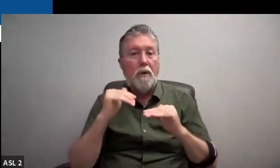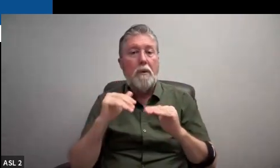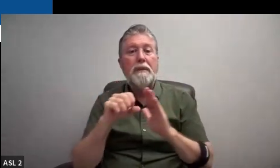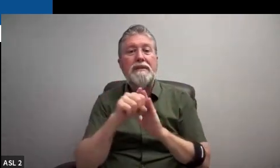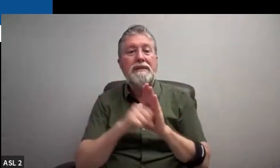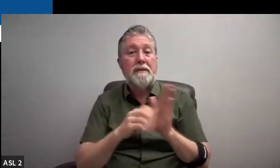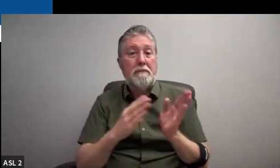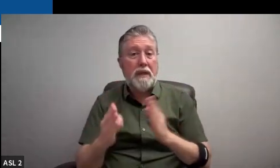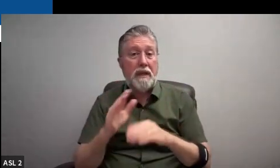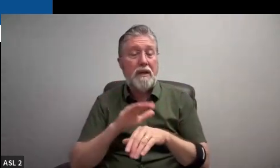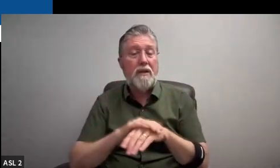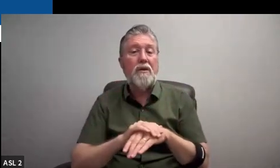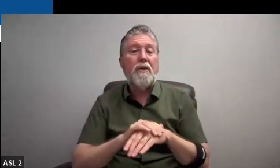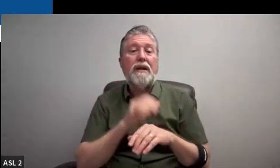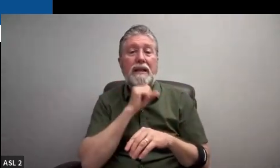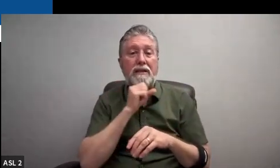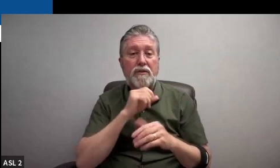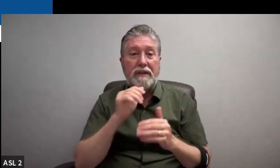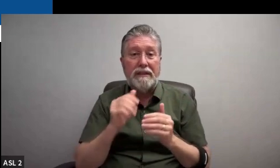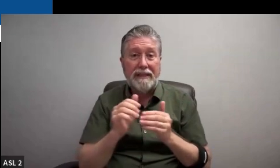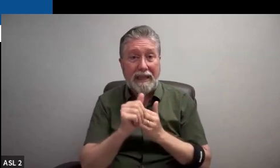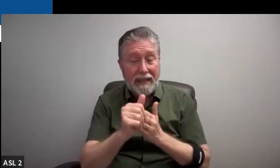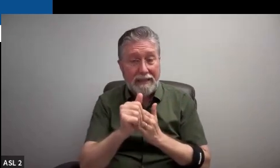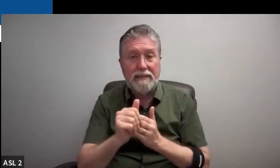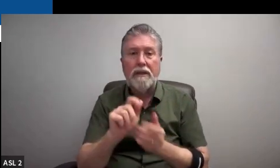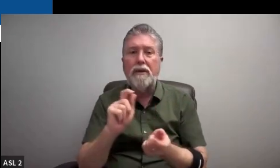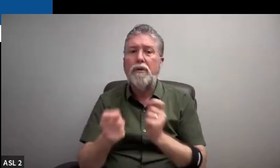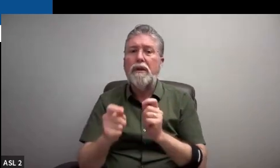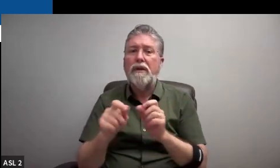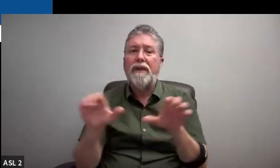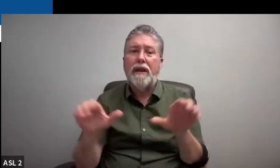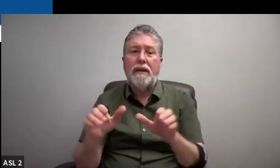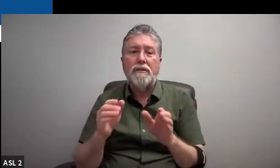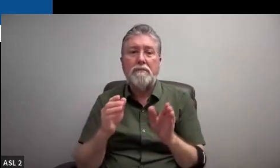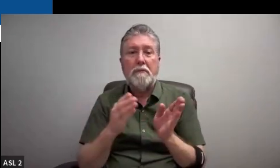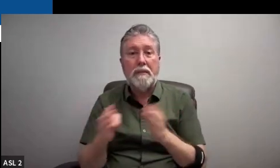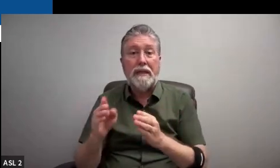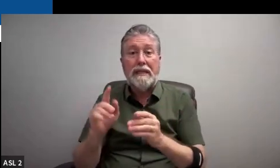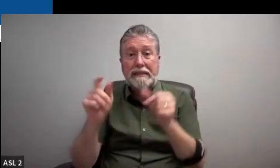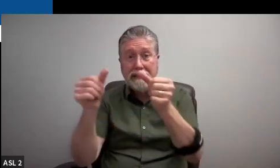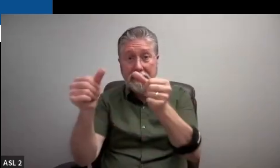the corrective the corrective action template, and the corrective action plan instructions